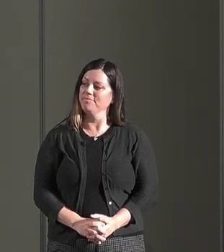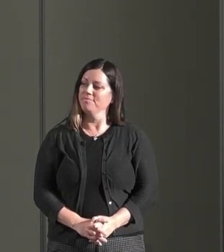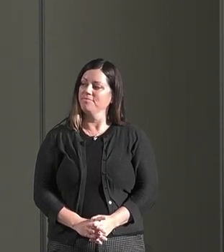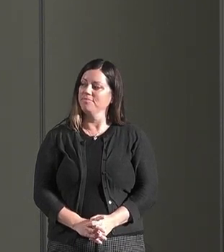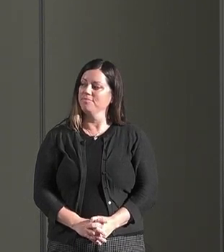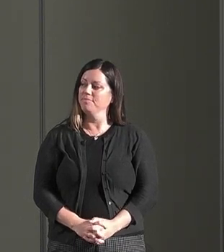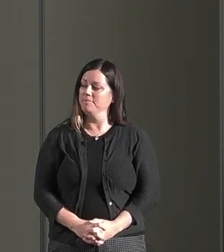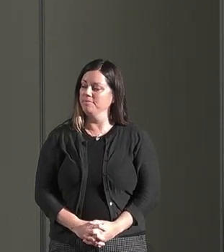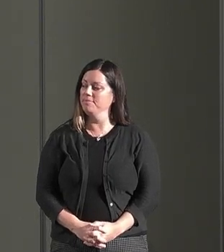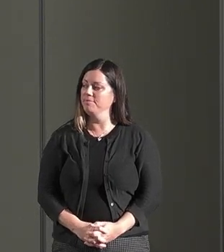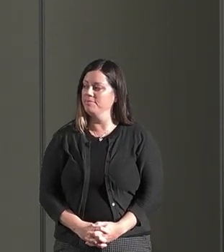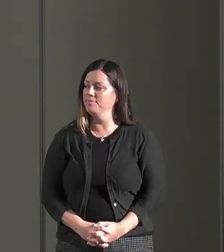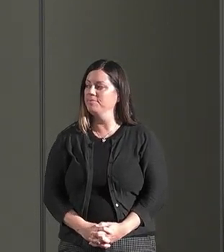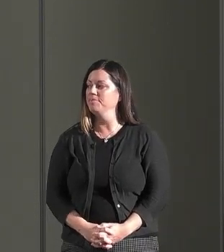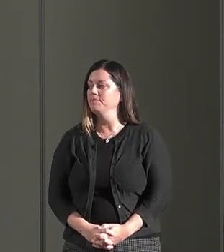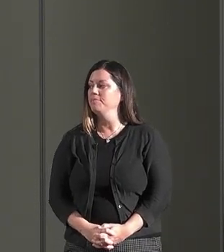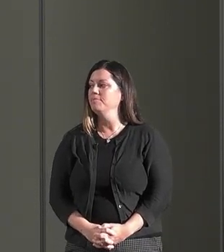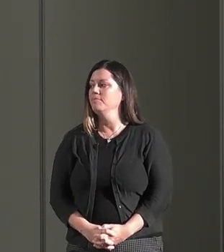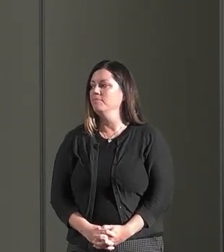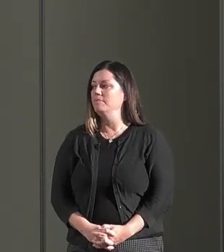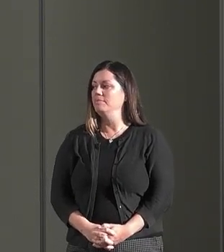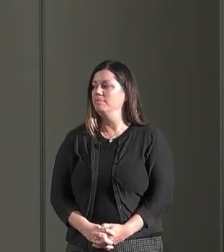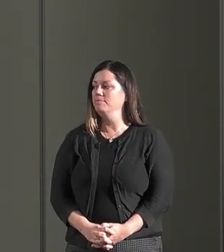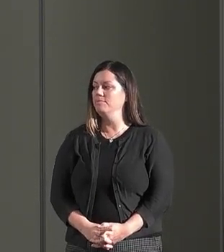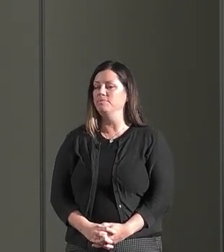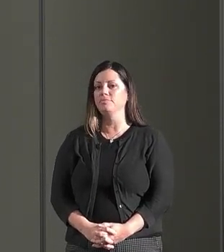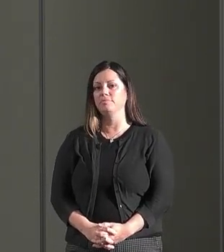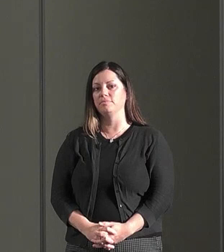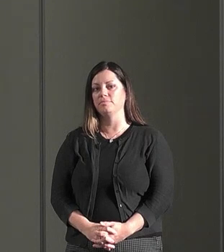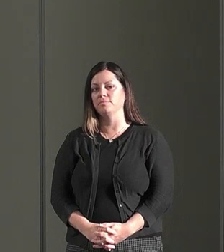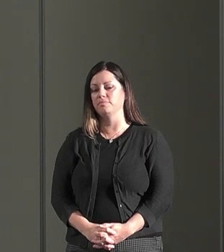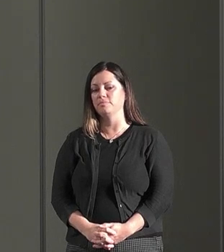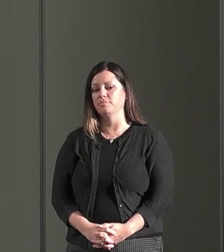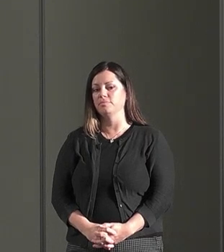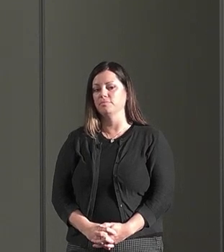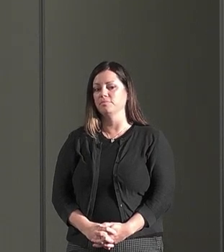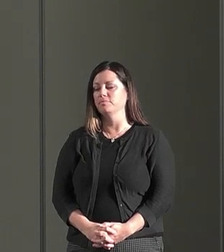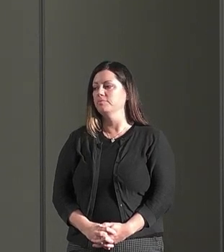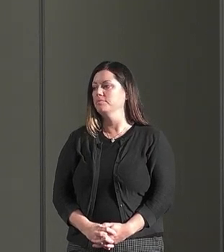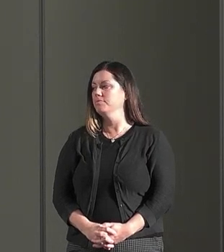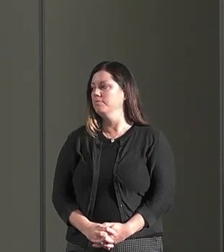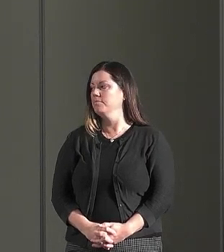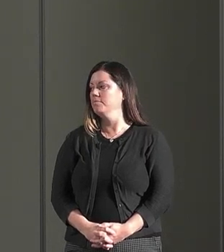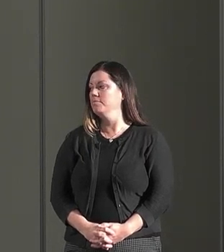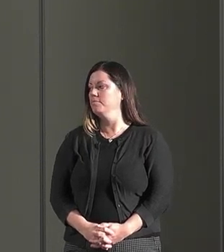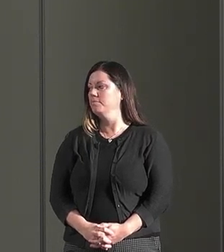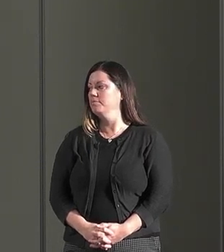your proposed solution? Interpreter clarification. The health care industry, how have they been